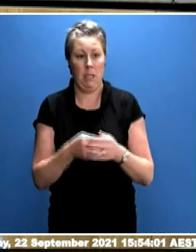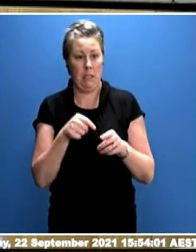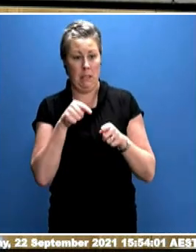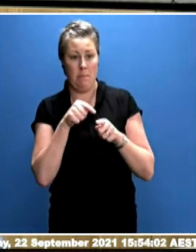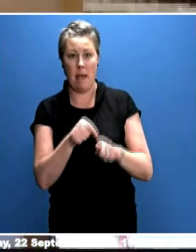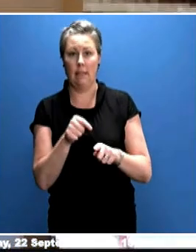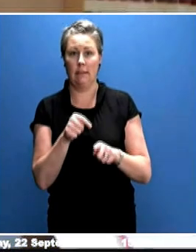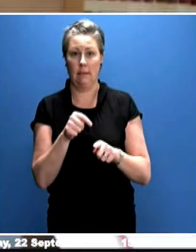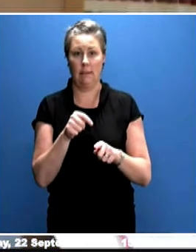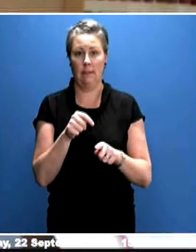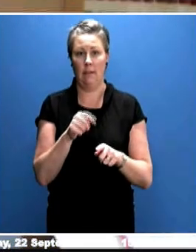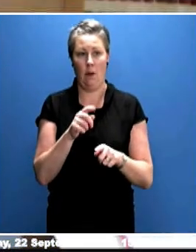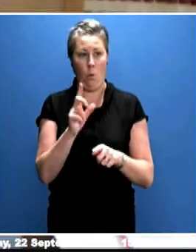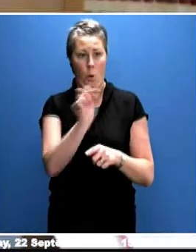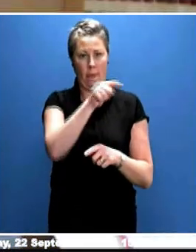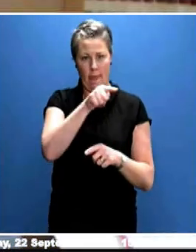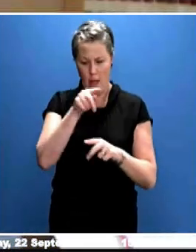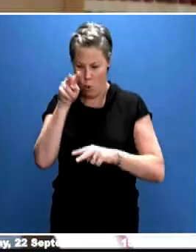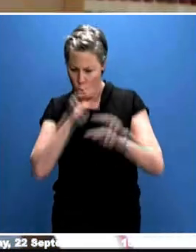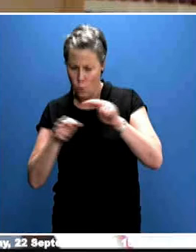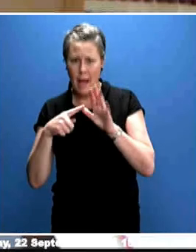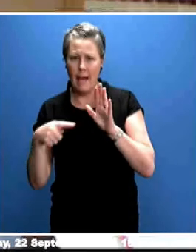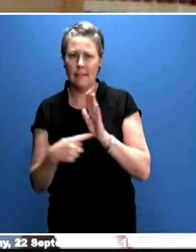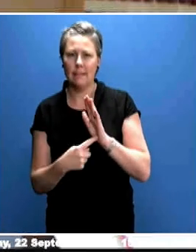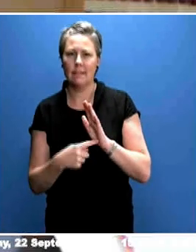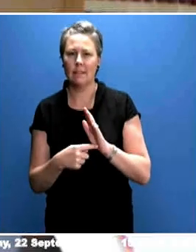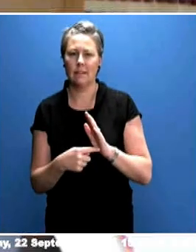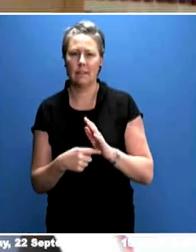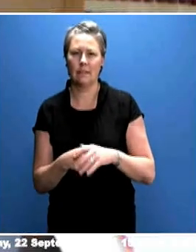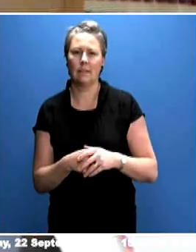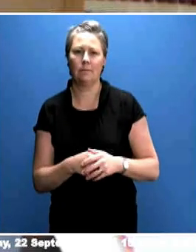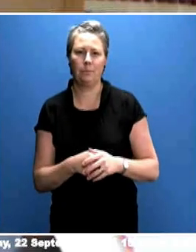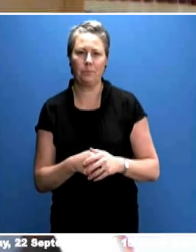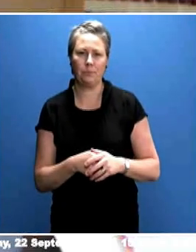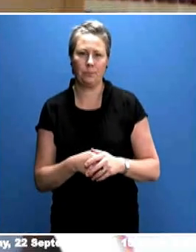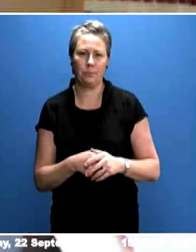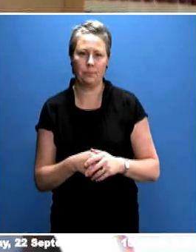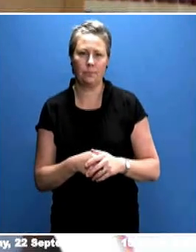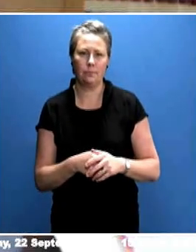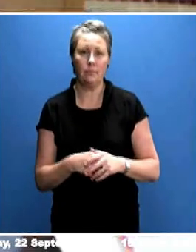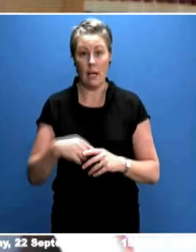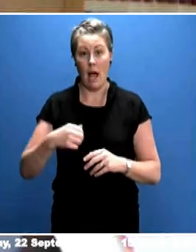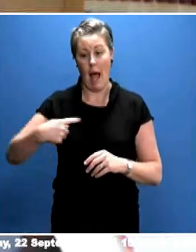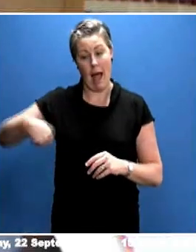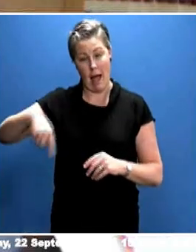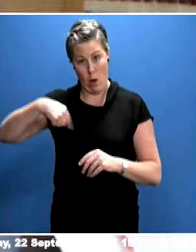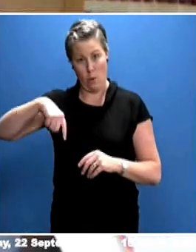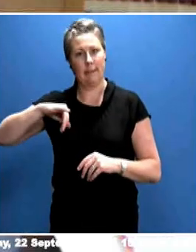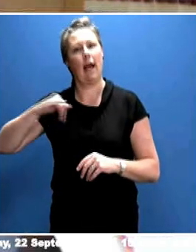they're looking at and we certainly do send our staff off to training